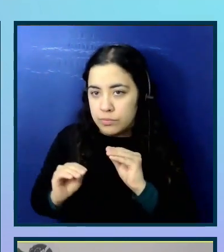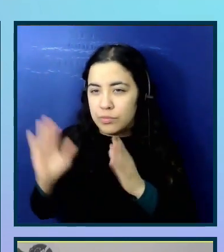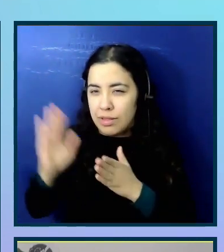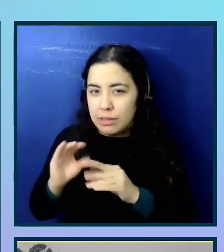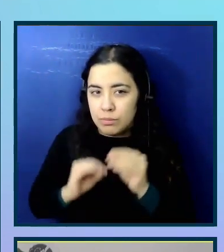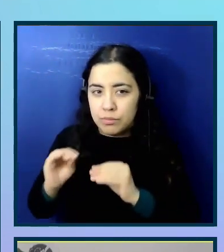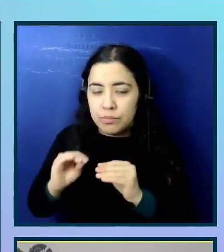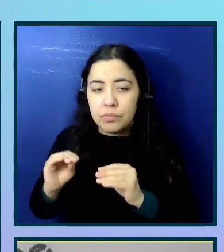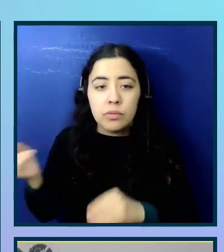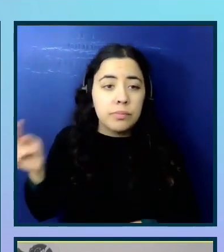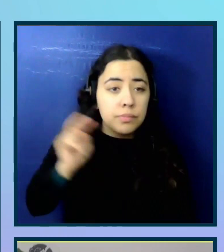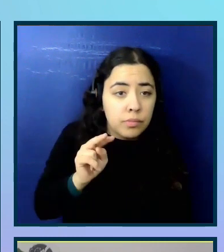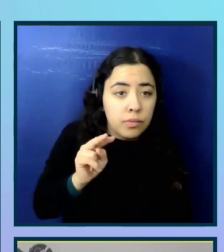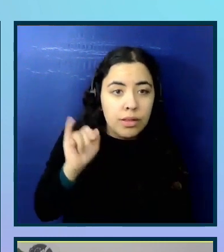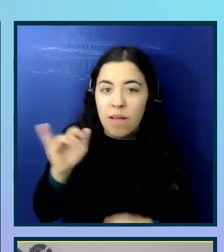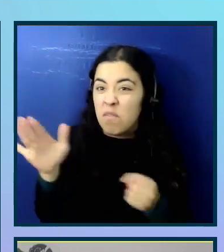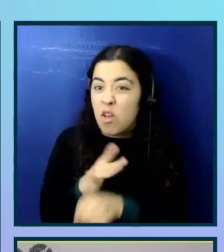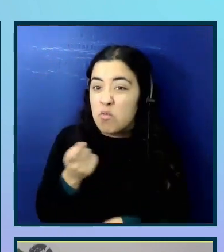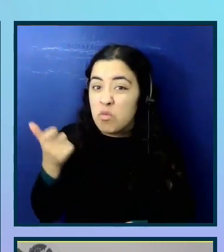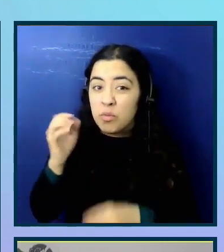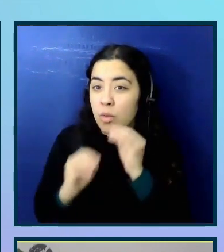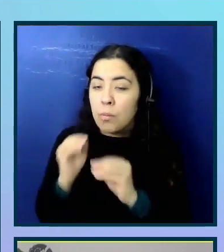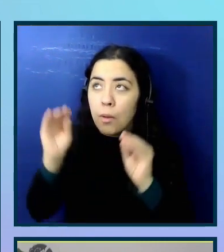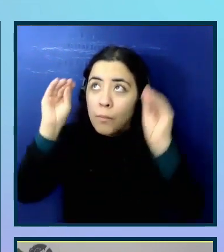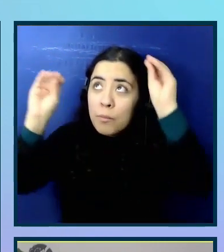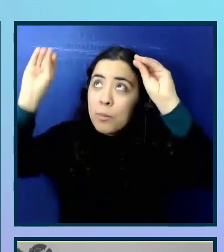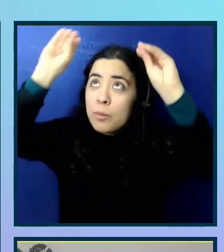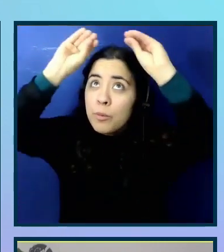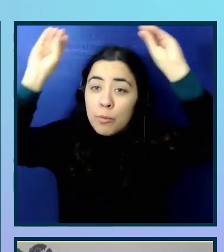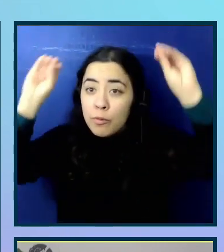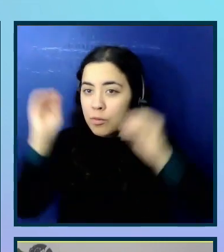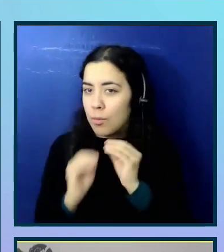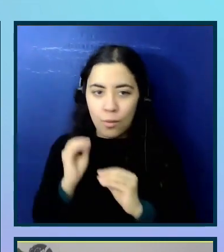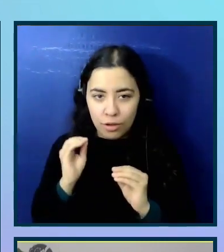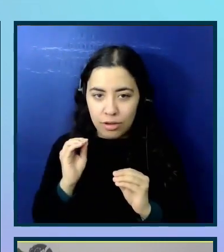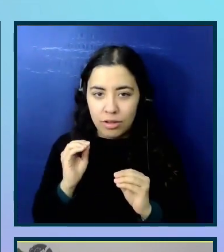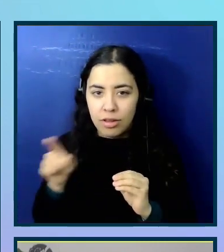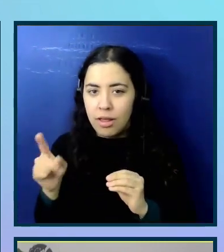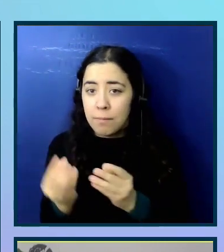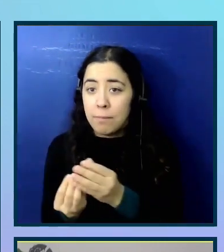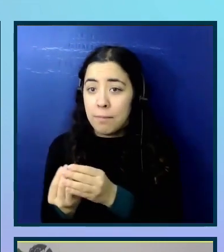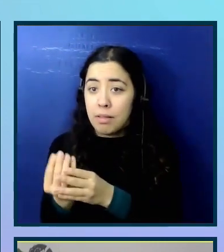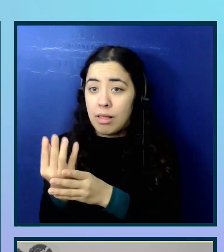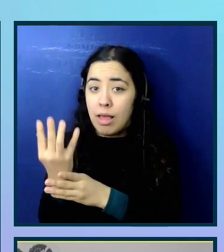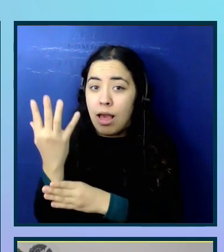and I completely removed the little thing moving around my face. And then the plant growing animation